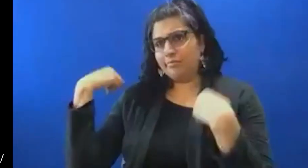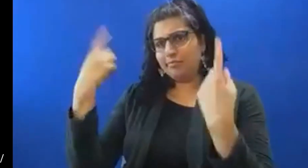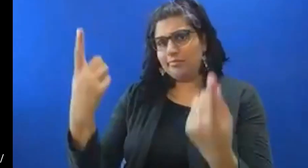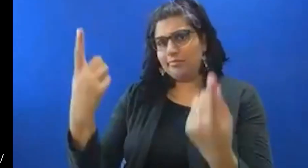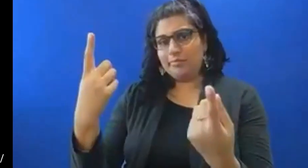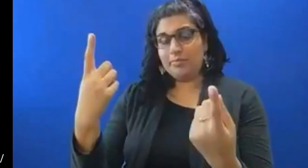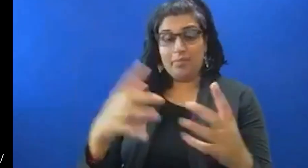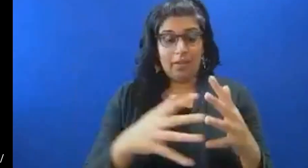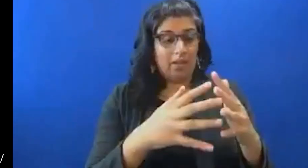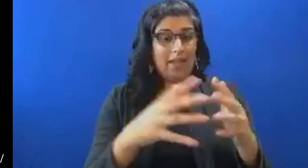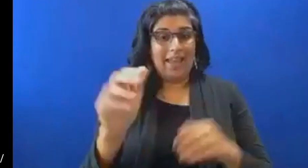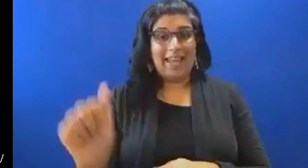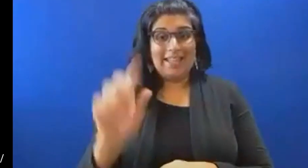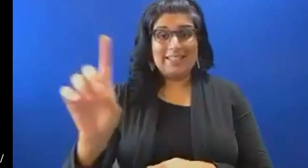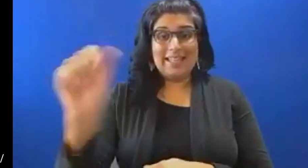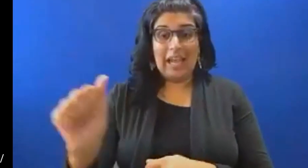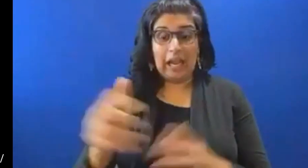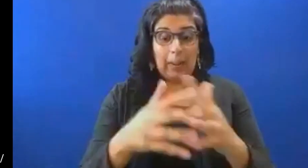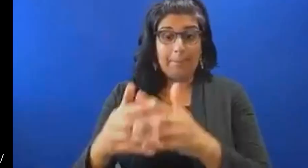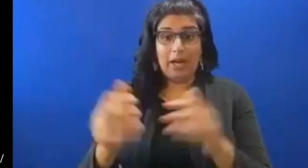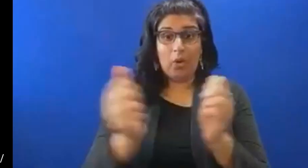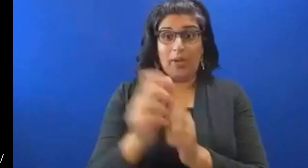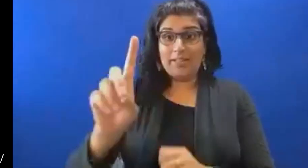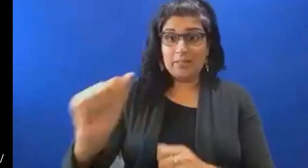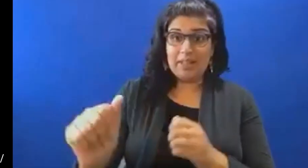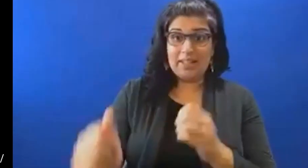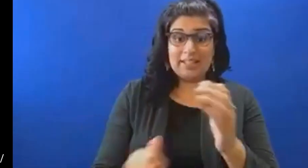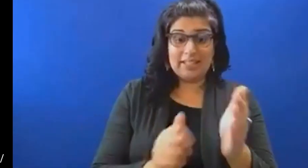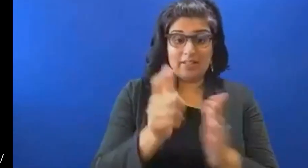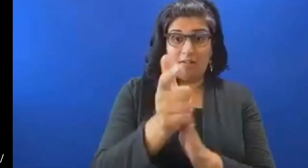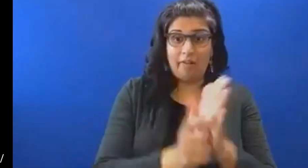Disabilities Act was passed in 1990, that that was it.